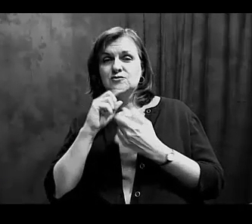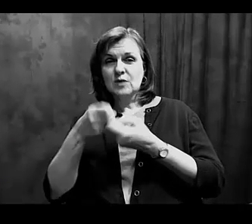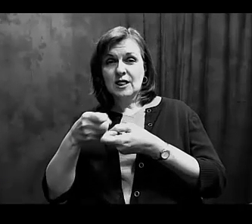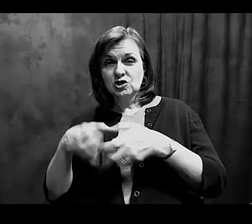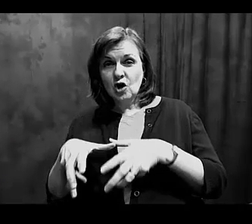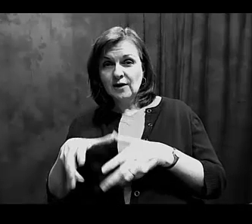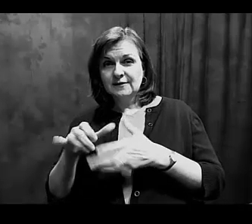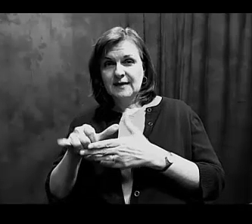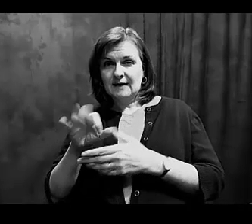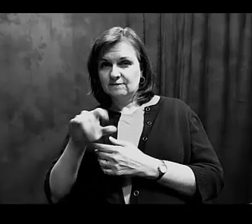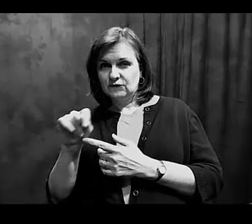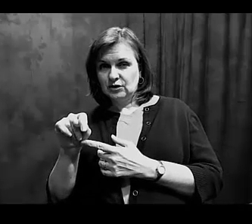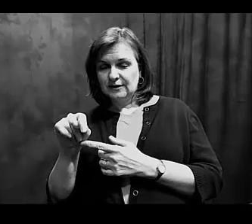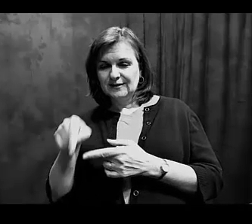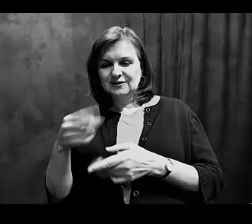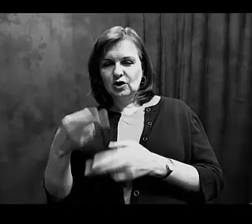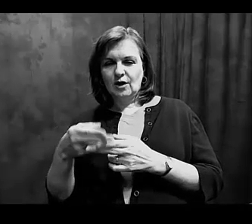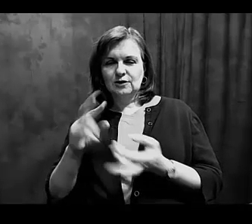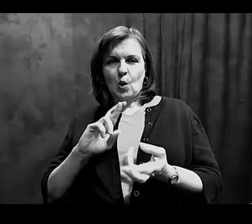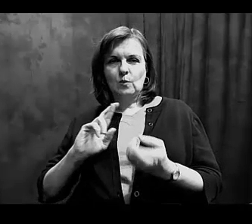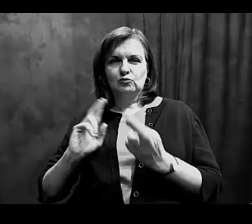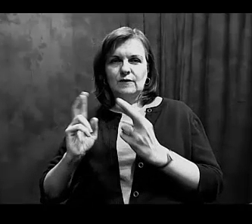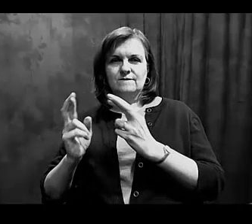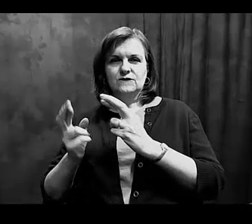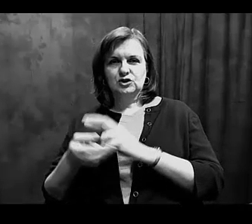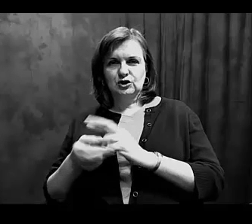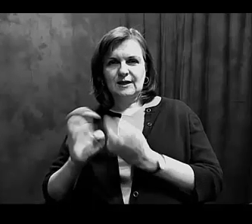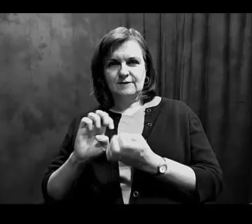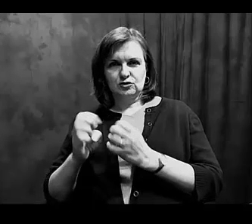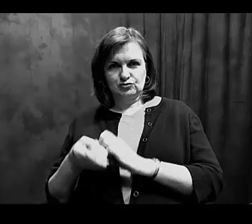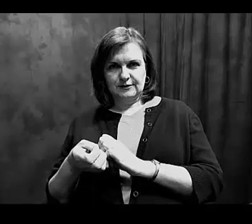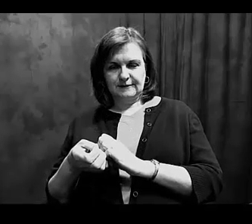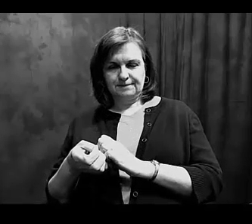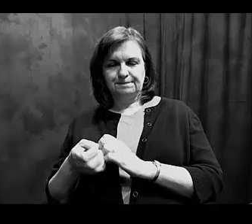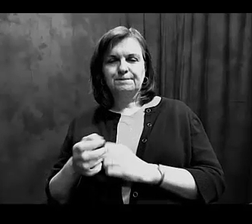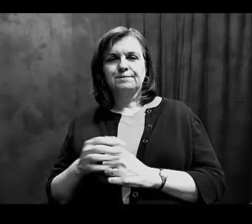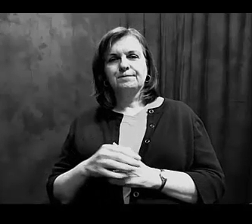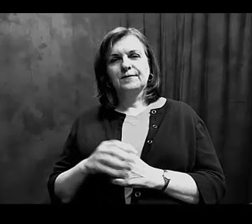so this is something we call a reversal in evolution